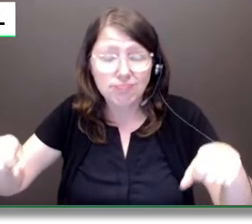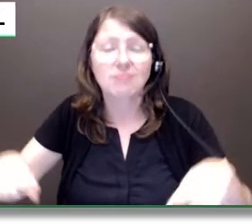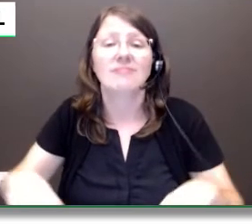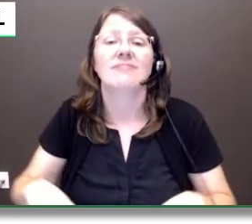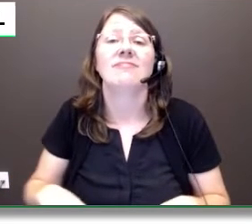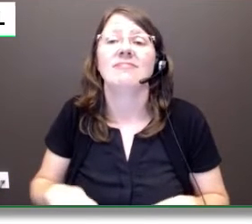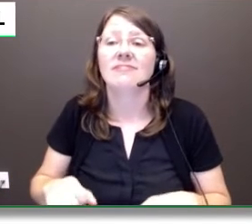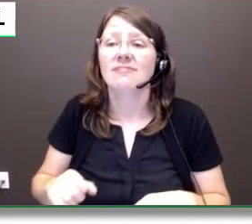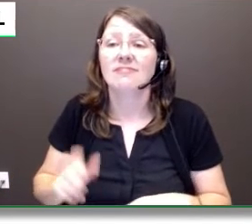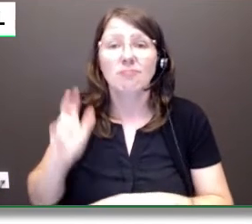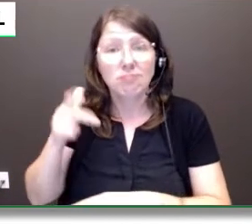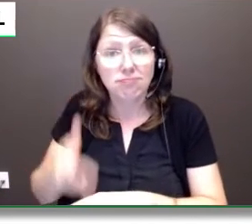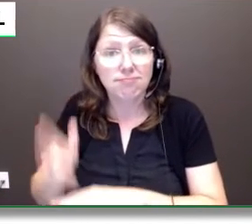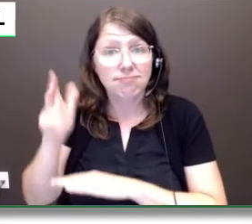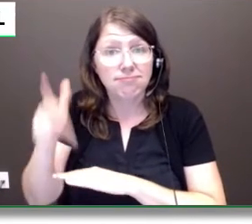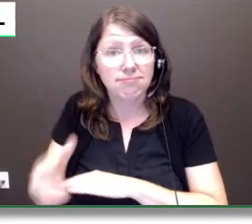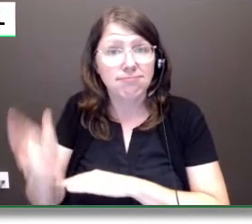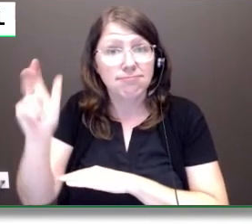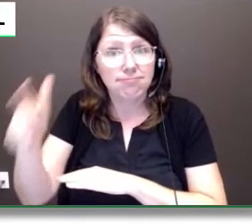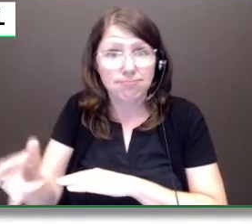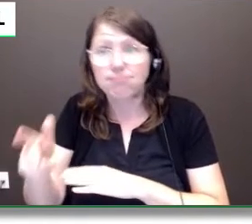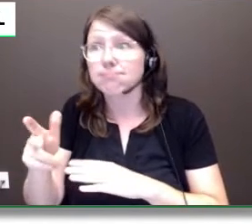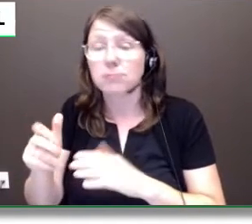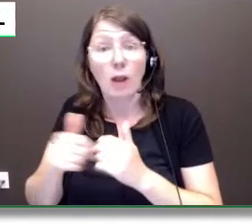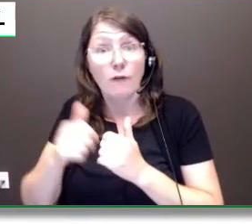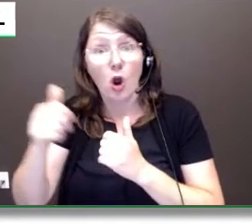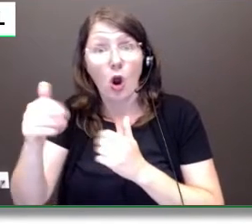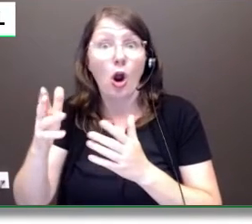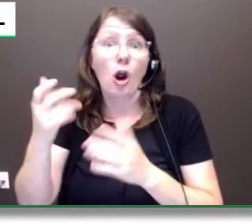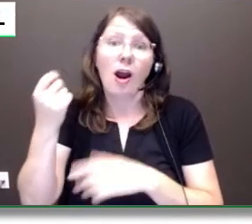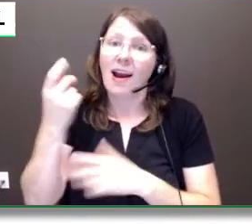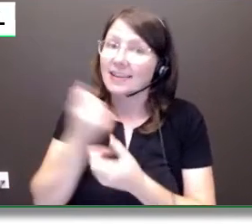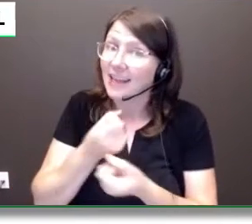further in a safer manner. Uh there's equipment within that